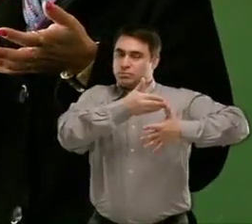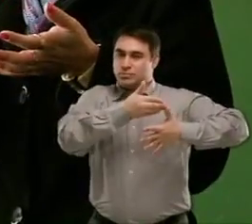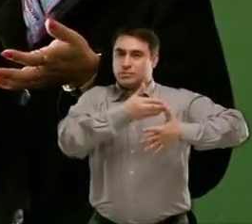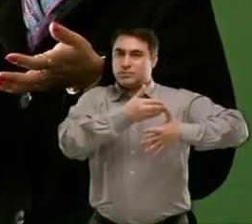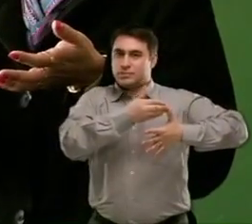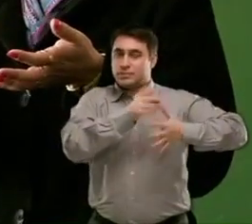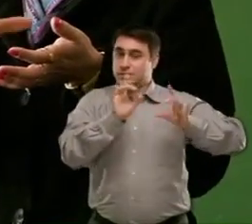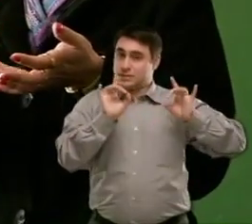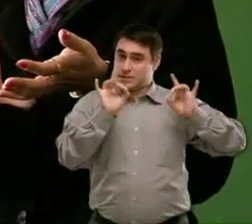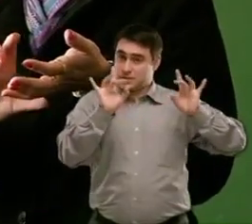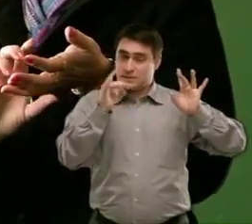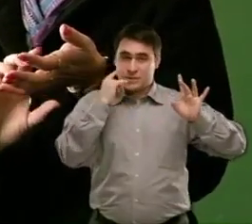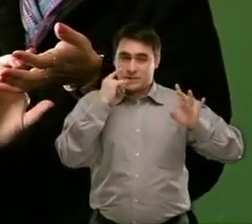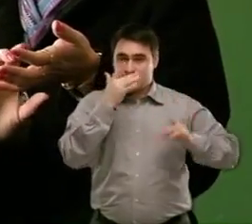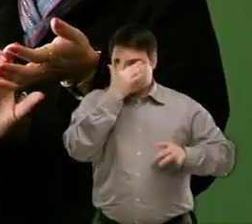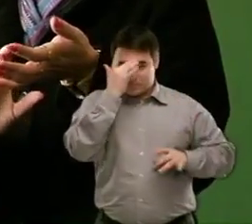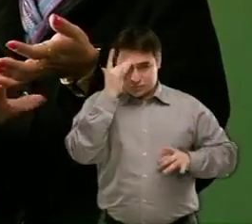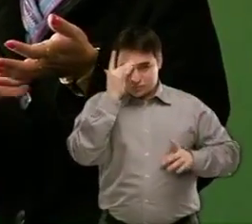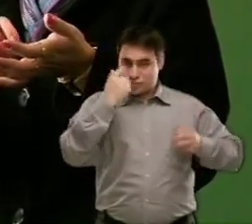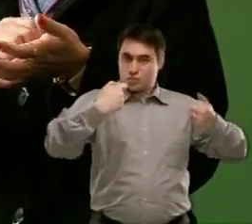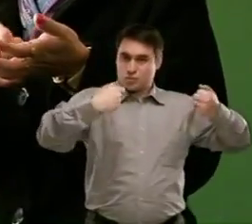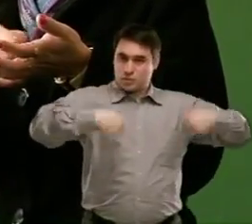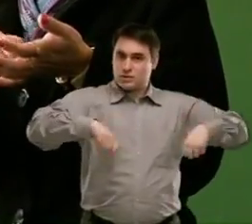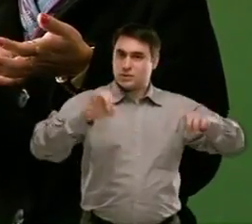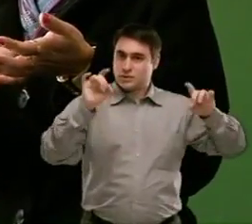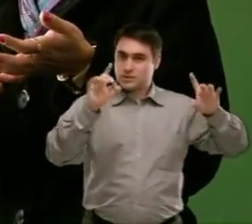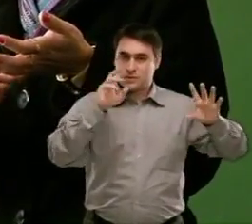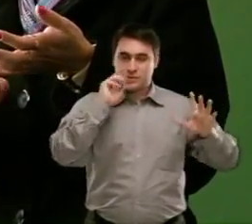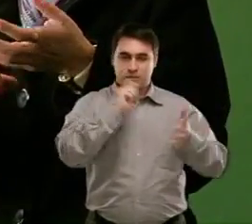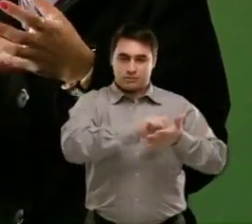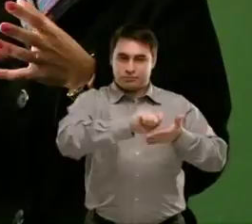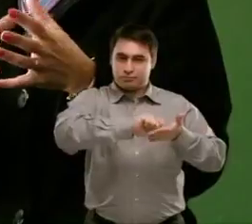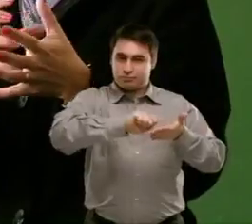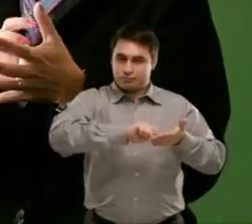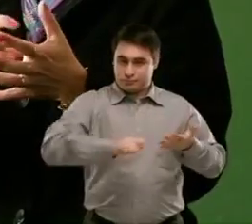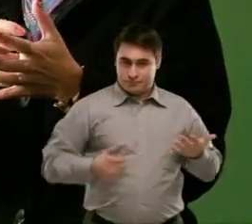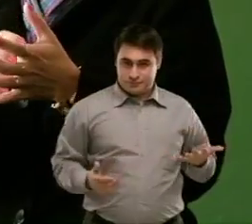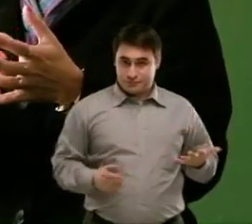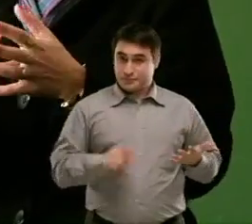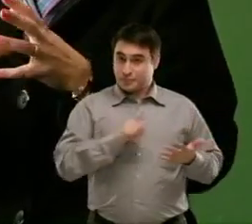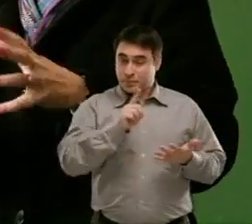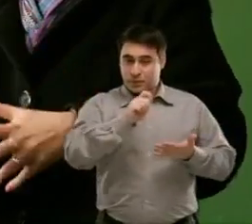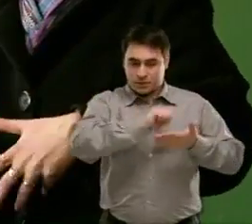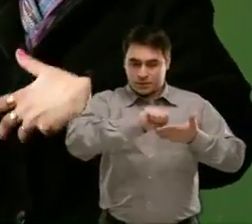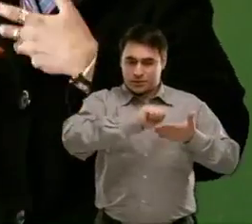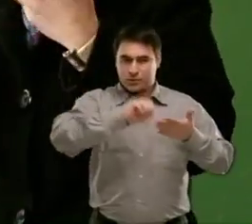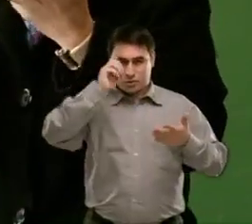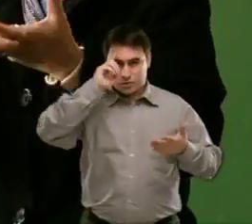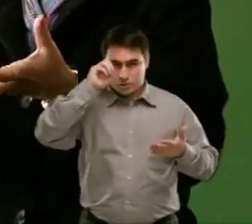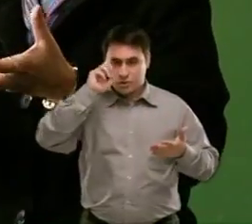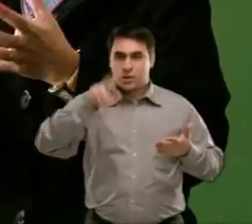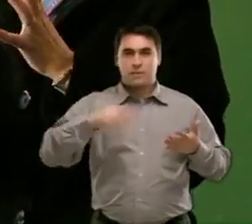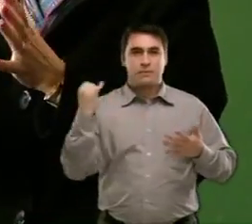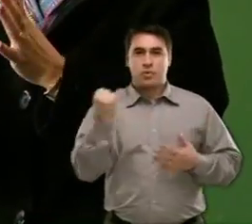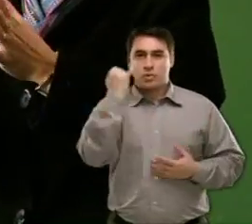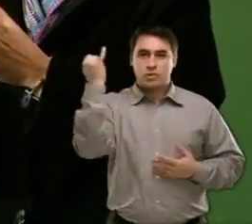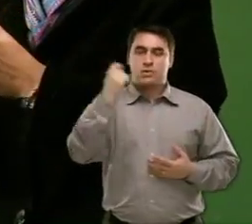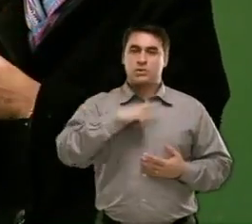to students with special needs, and those were valuable for me to prepare the individualized plan.